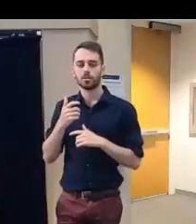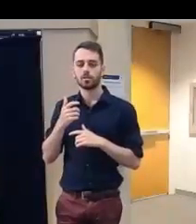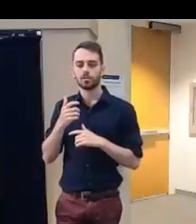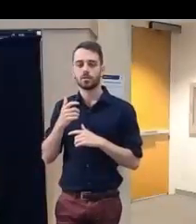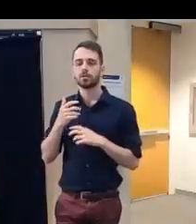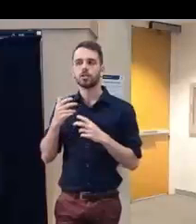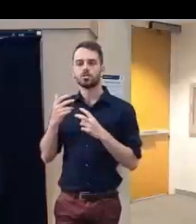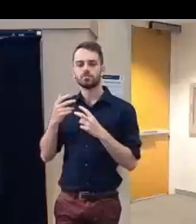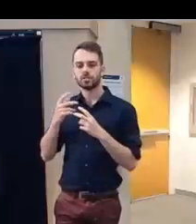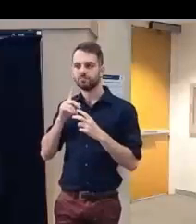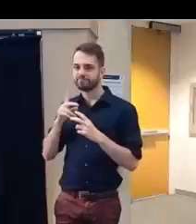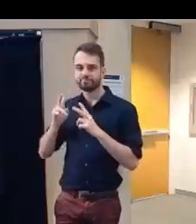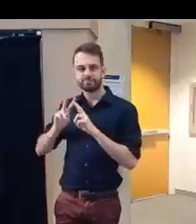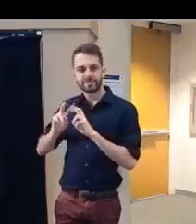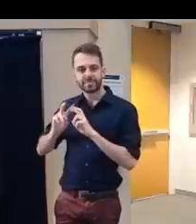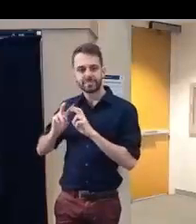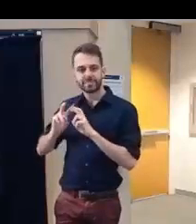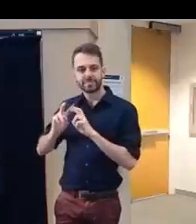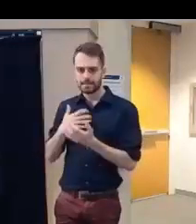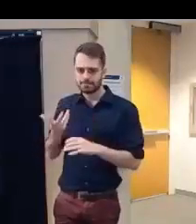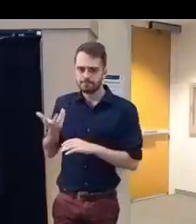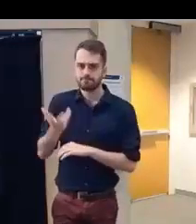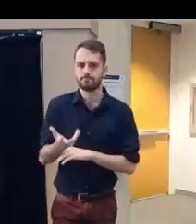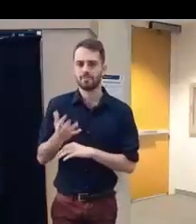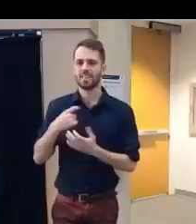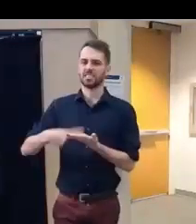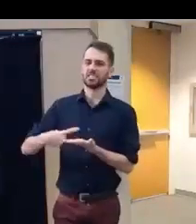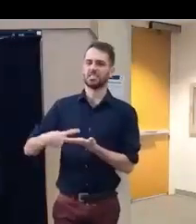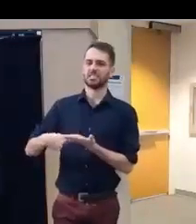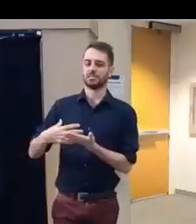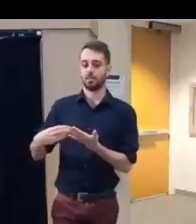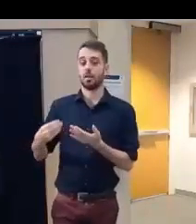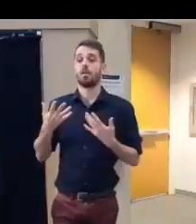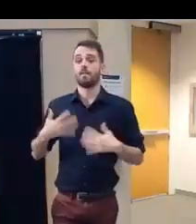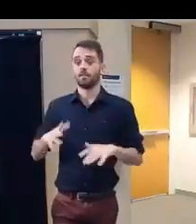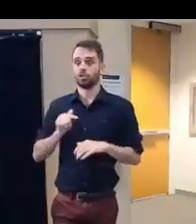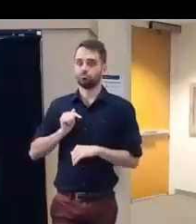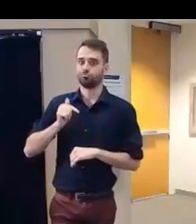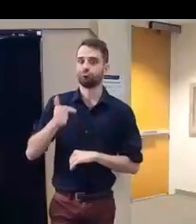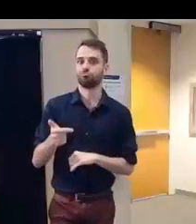round is a connecting Circle where they can respond to something somebody else said um